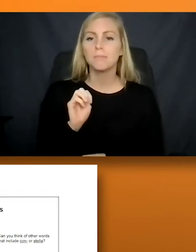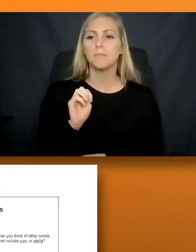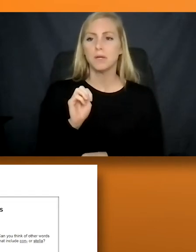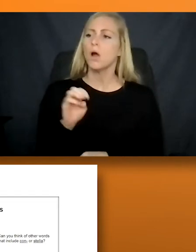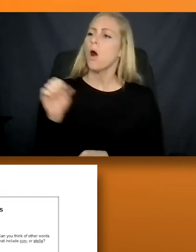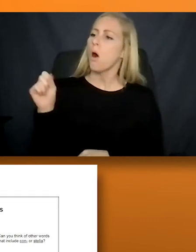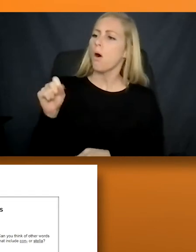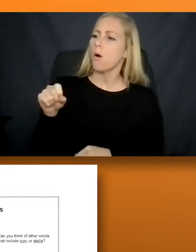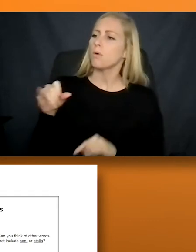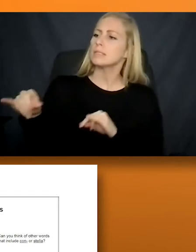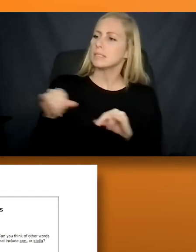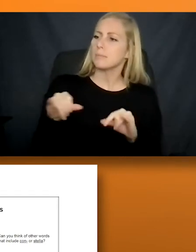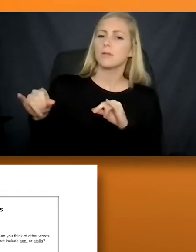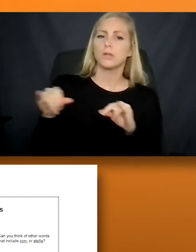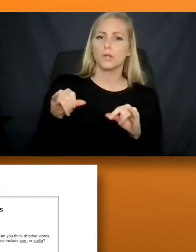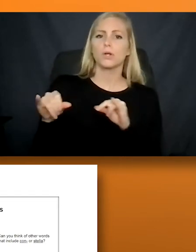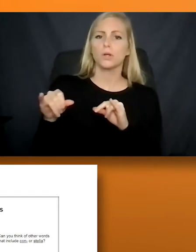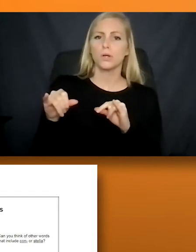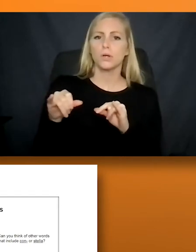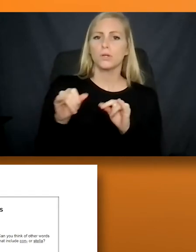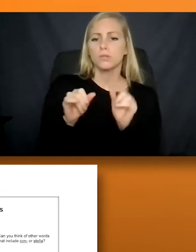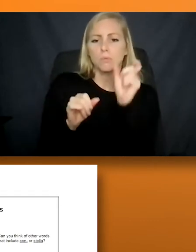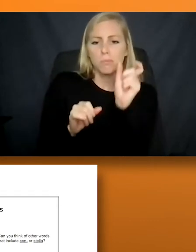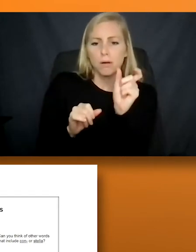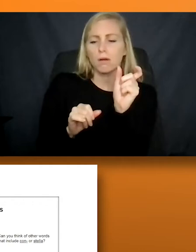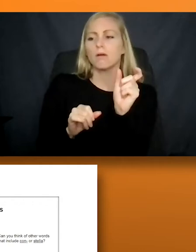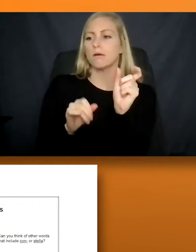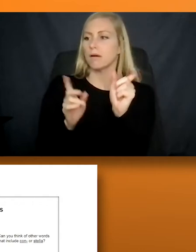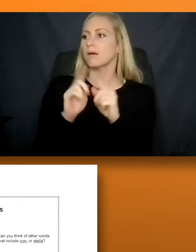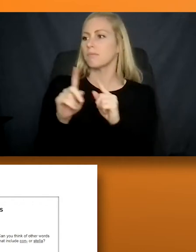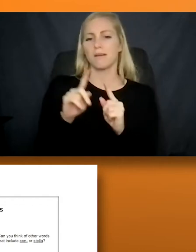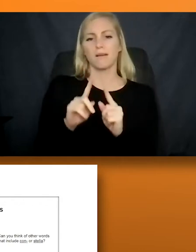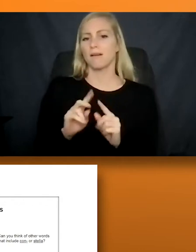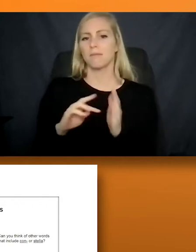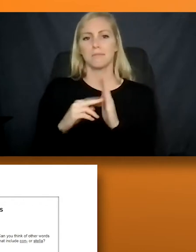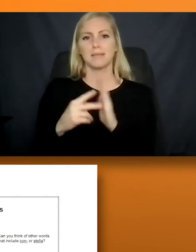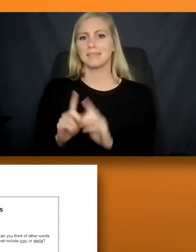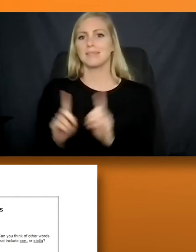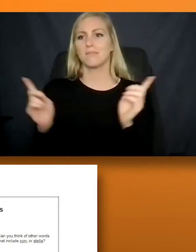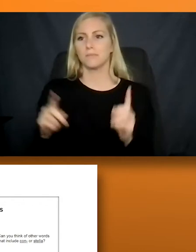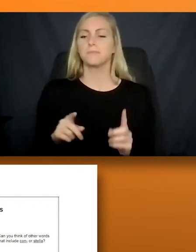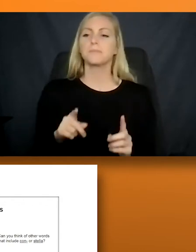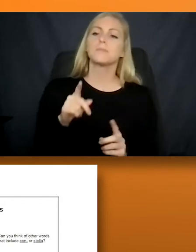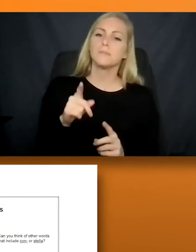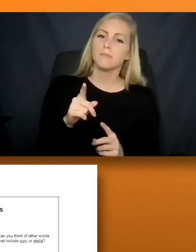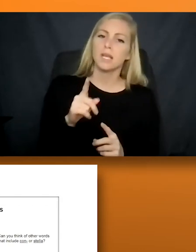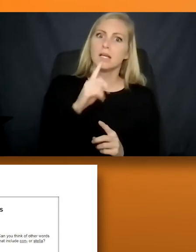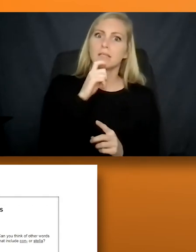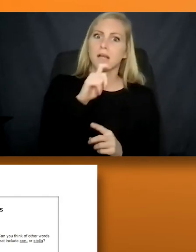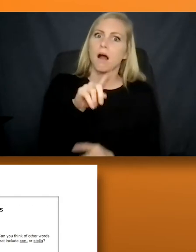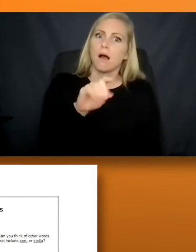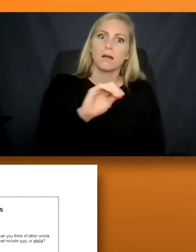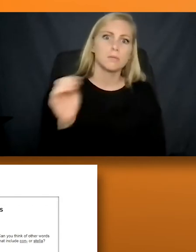but that's not exactly the same meaning. Gives you time to kind of talk through it so they understand that this is not a foolproof way to do things,